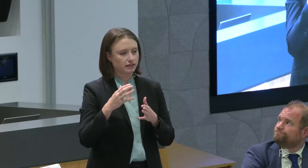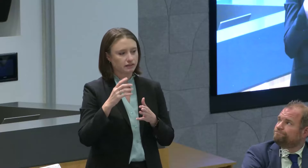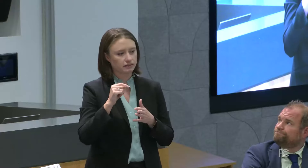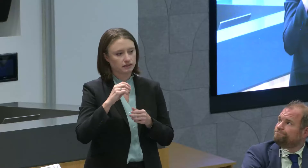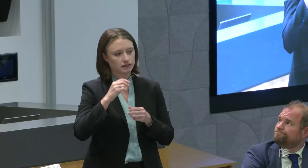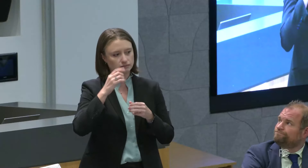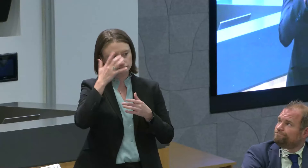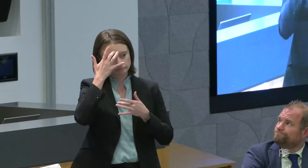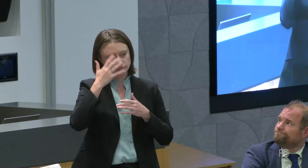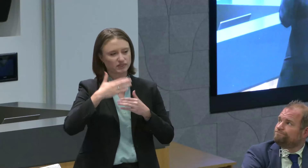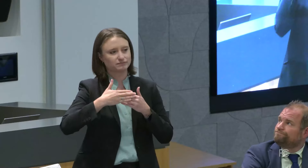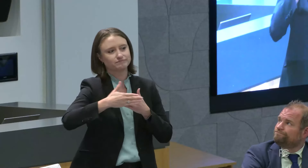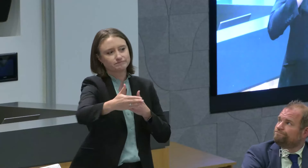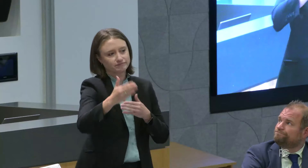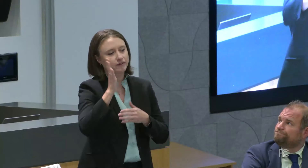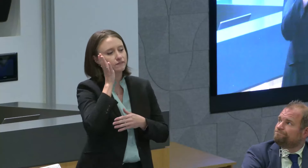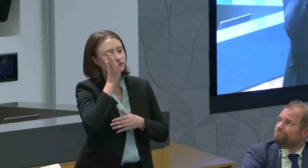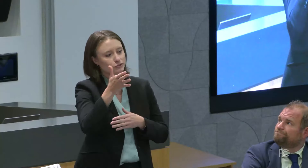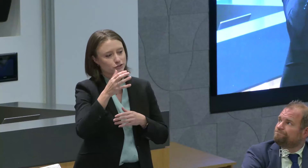AND FOR THE PANDEMIC, PREPAREDNESS. SO THAT DOCUMENT TALKS ABOUT